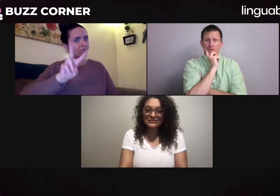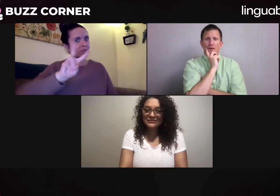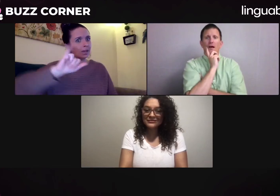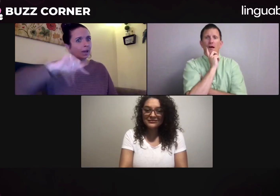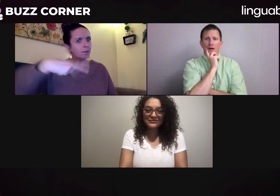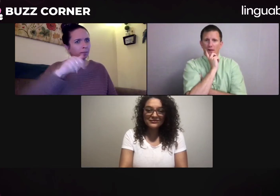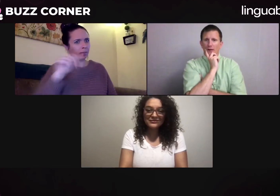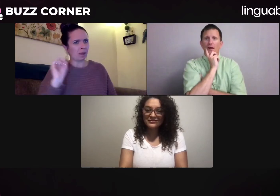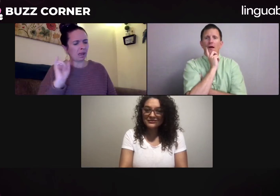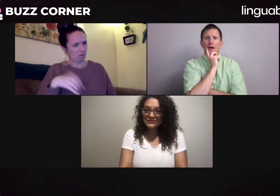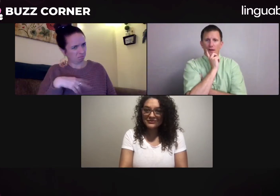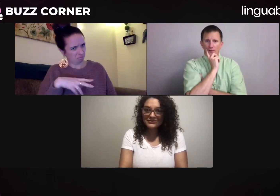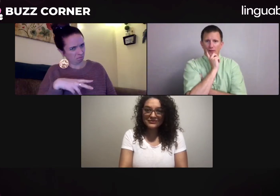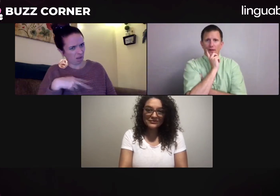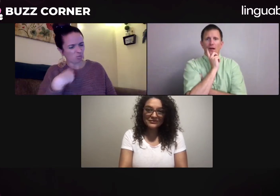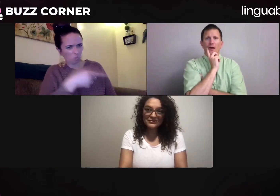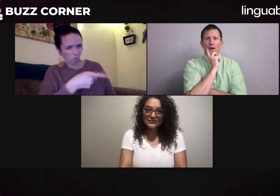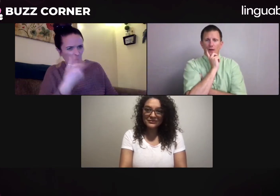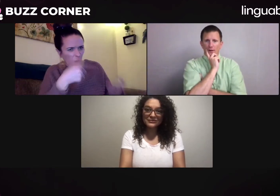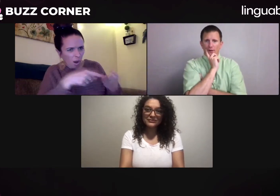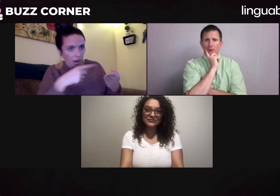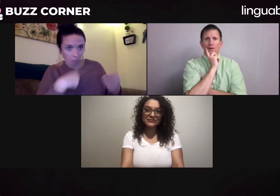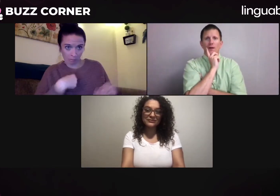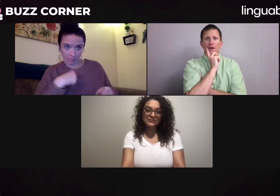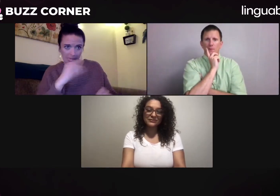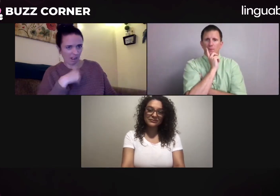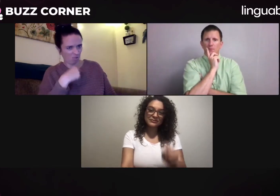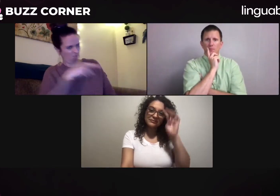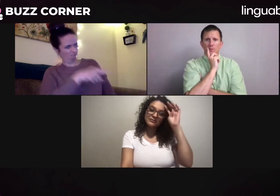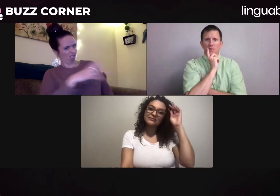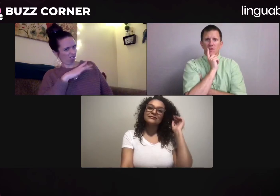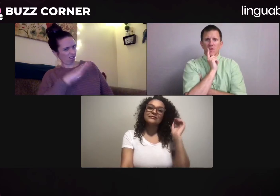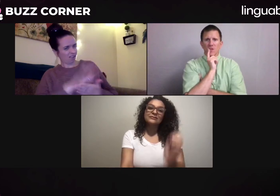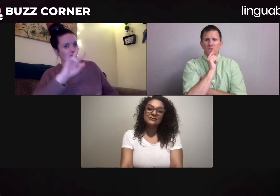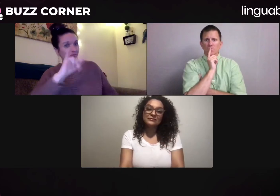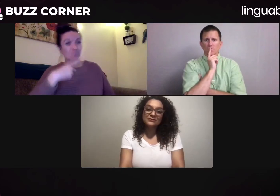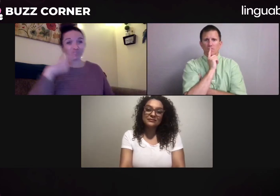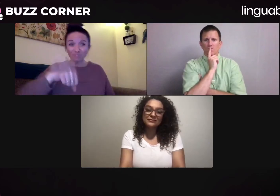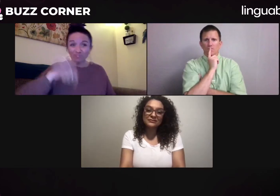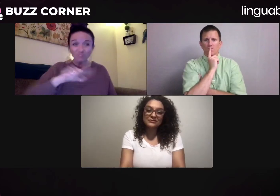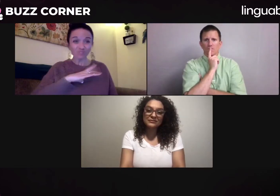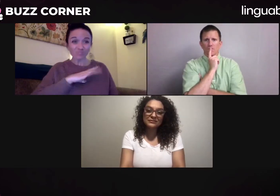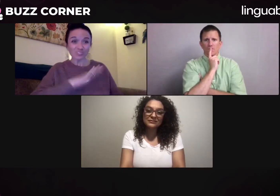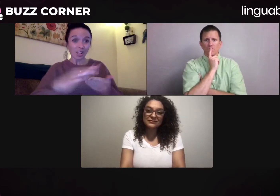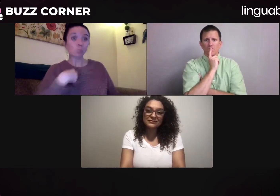sort of walking around and they had their VIP sign on their shirt and just happened to notice us signing.